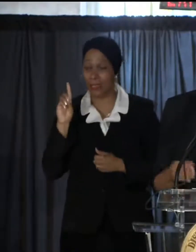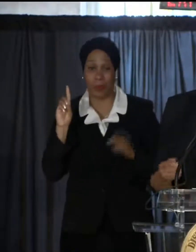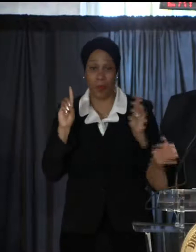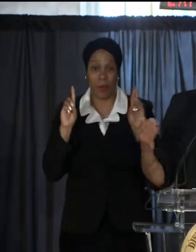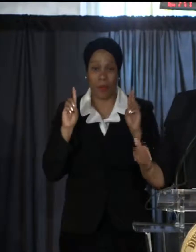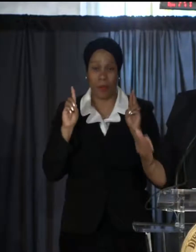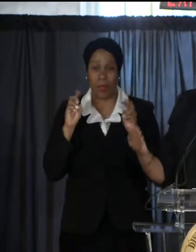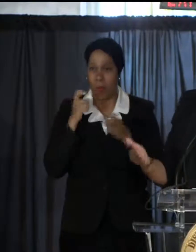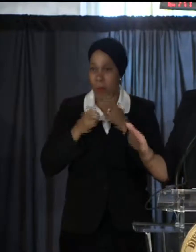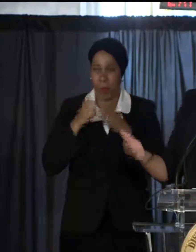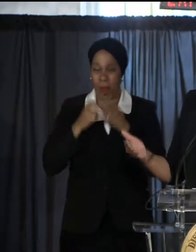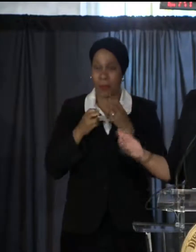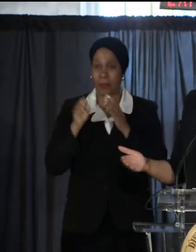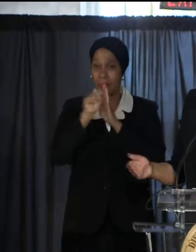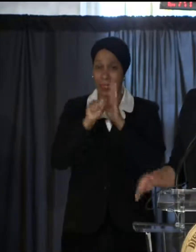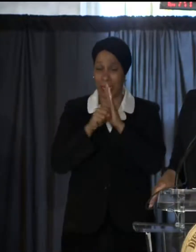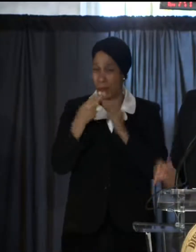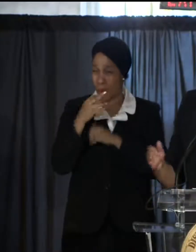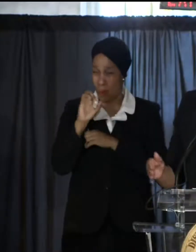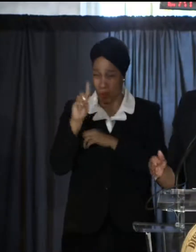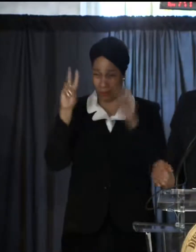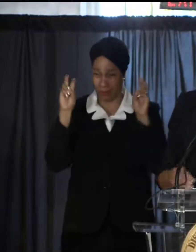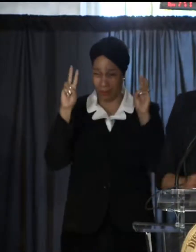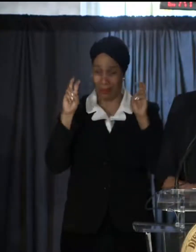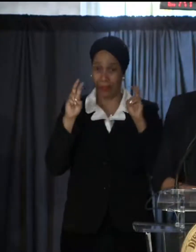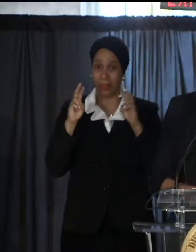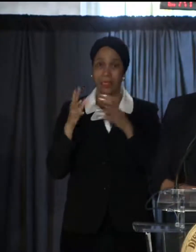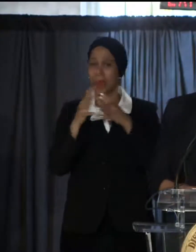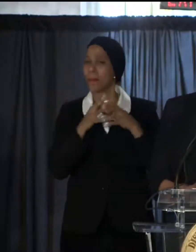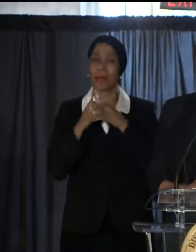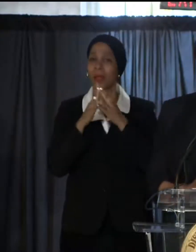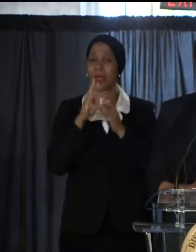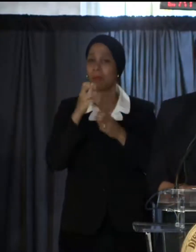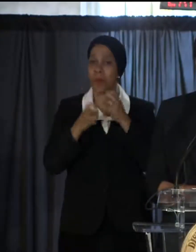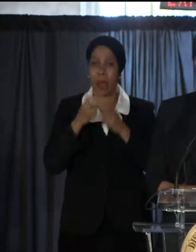STATEHOOD IS AN AMERICAN ISSUE. IT IS AN ISSUE THAT EVERYBODY